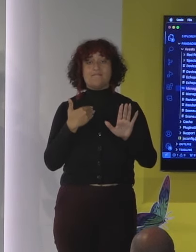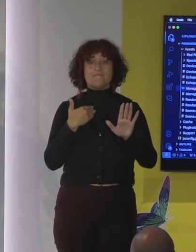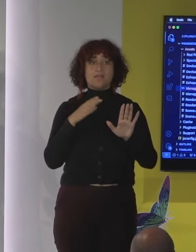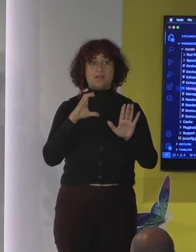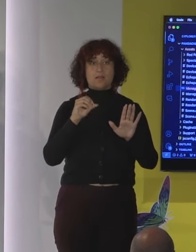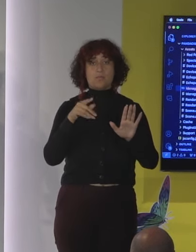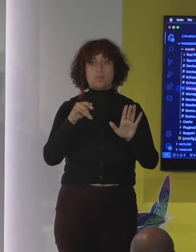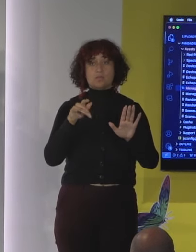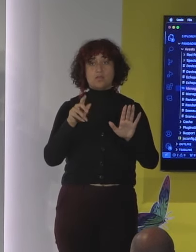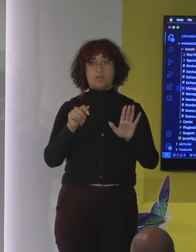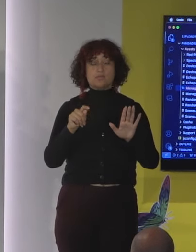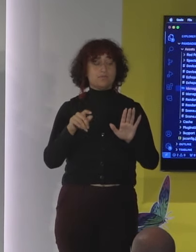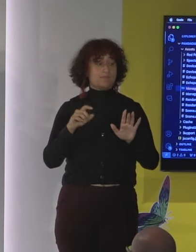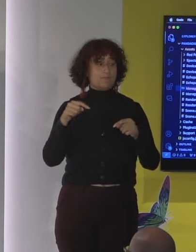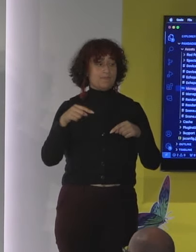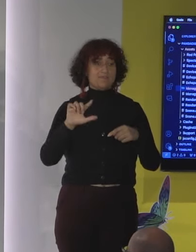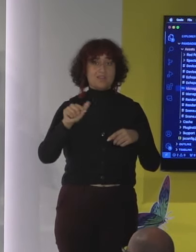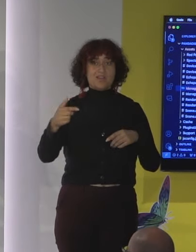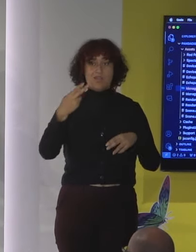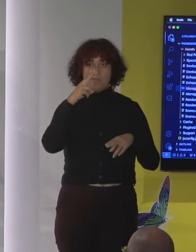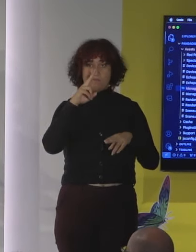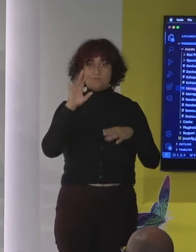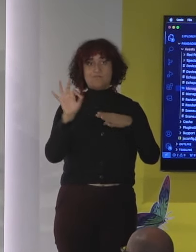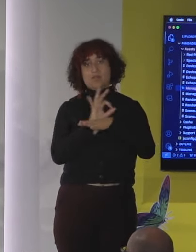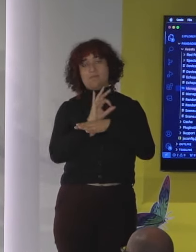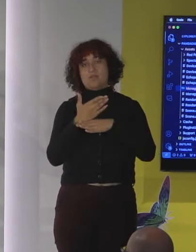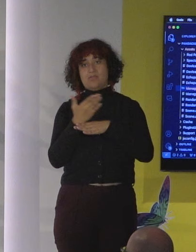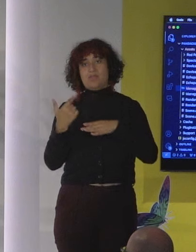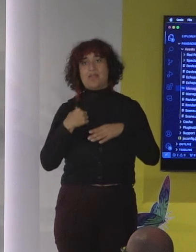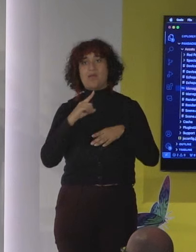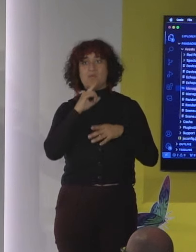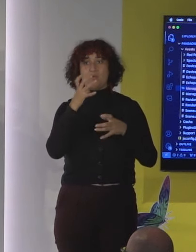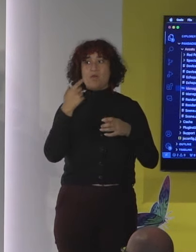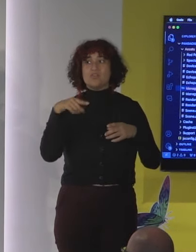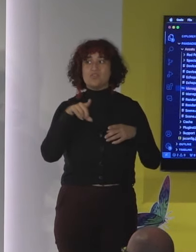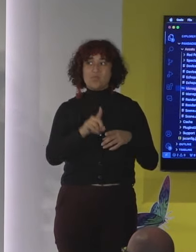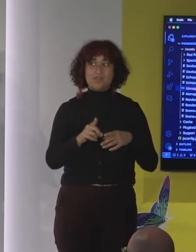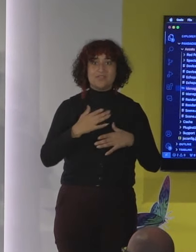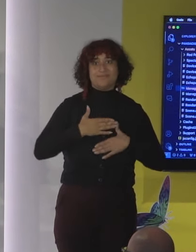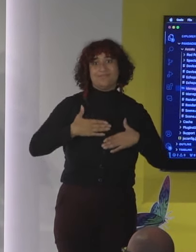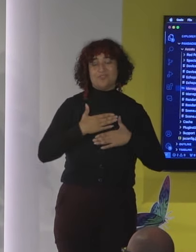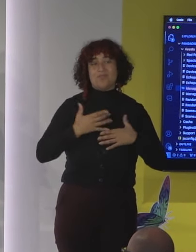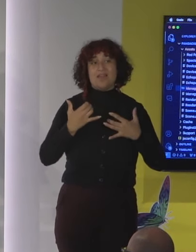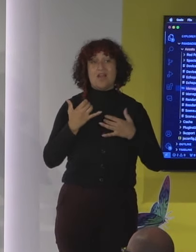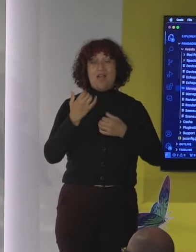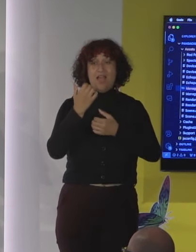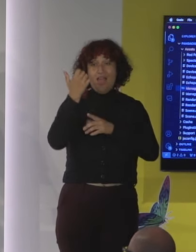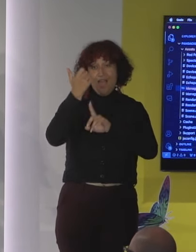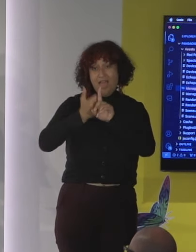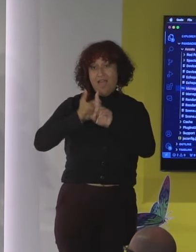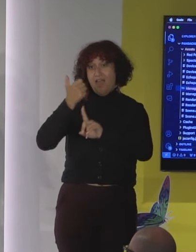And this is another fundamental thing that I really want you to grok right now. Every base script component